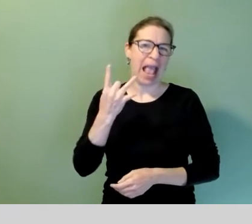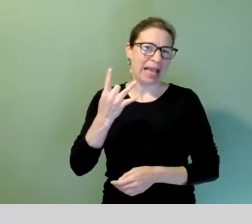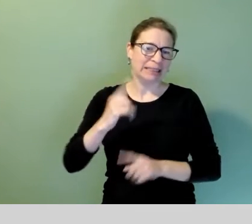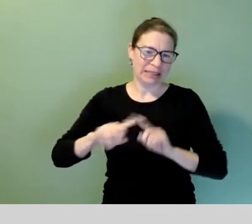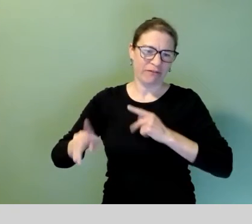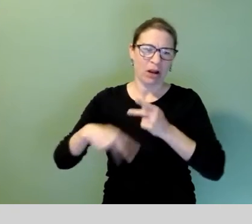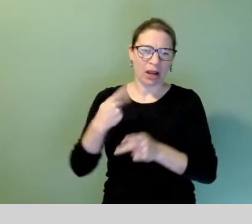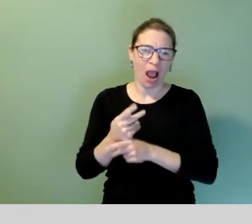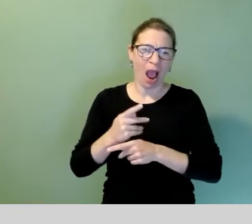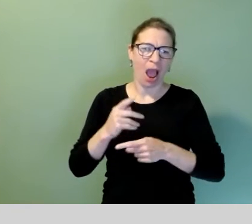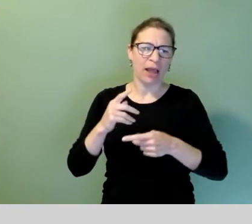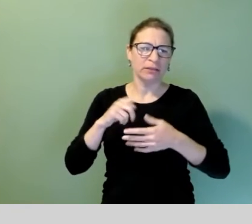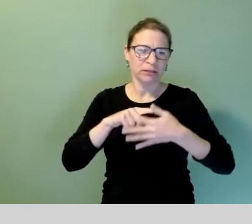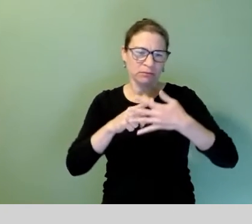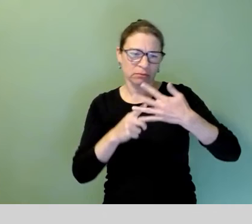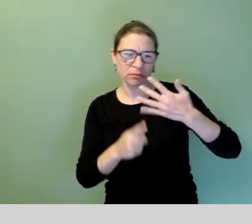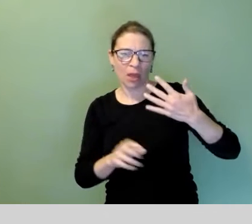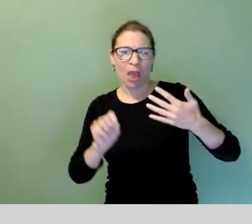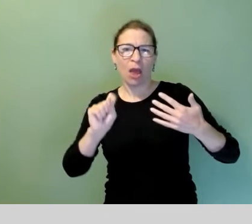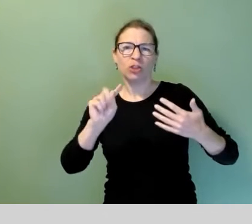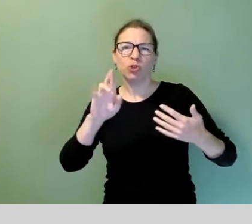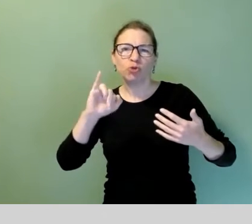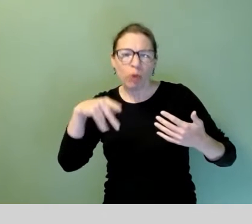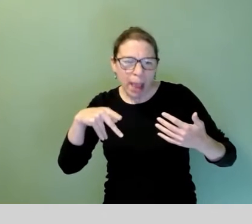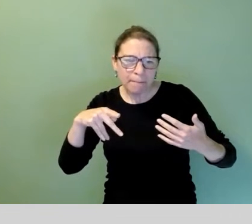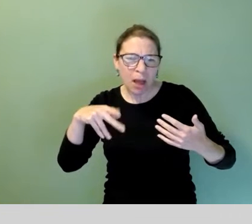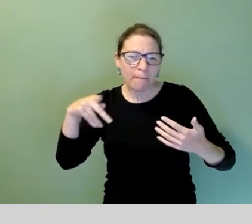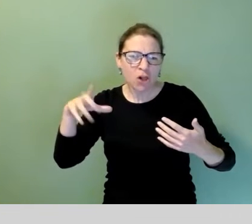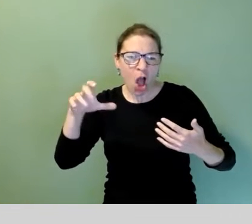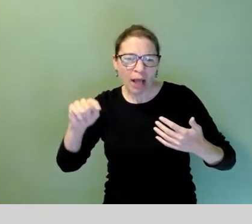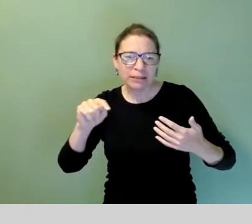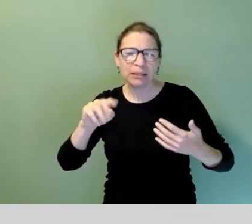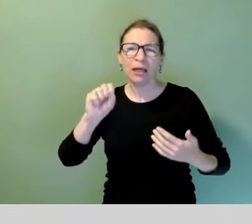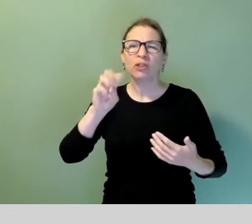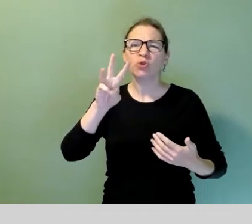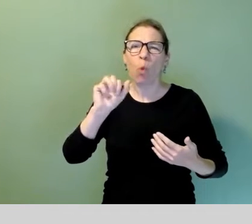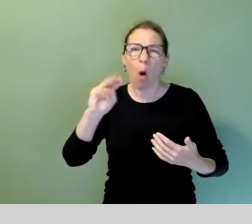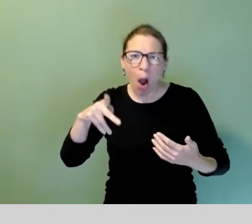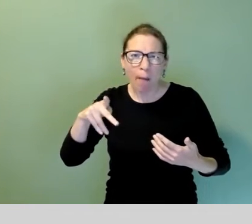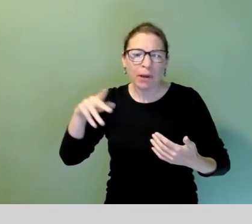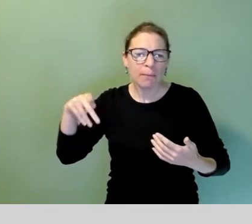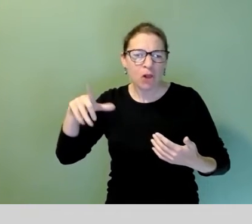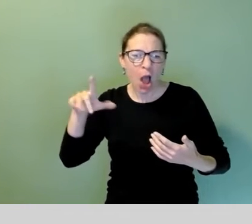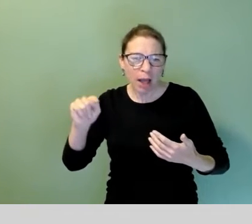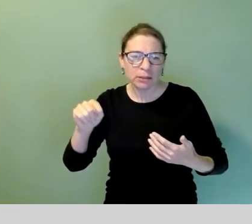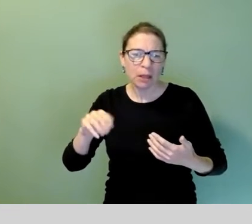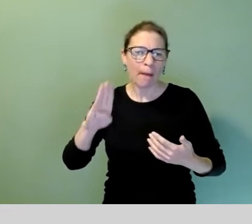So we have a strip plots, one plot, box plots, and so on. And all of these functions that I mentioned so far